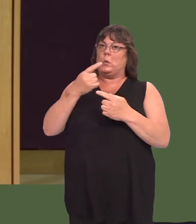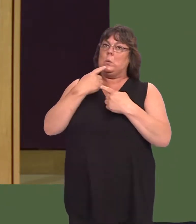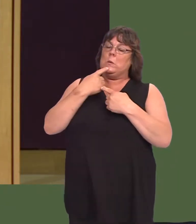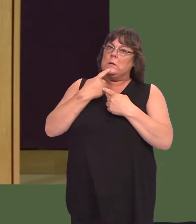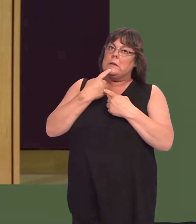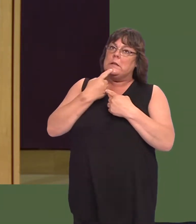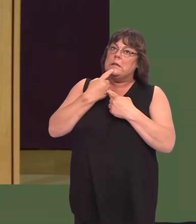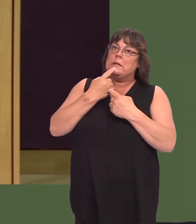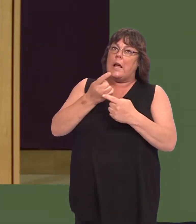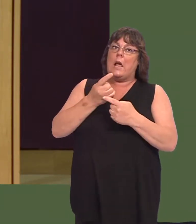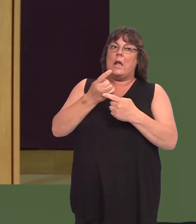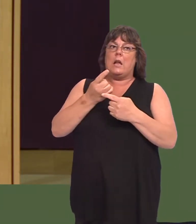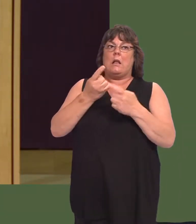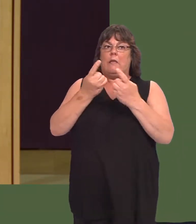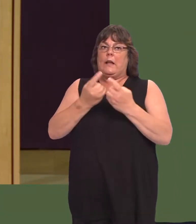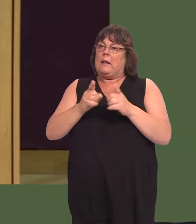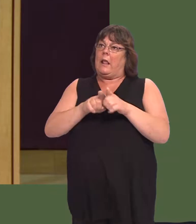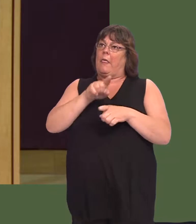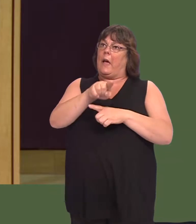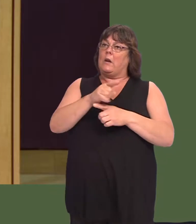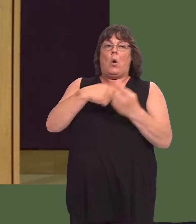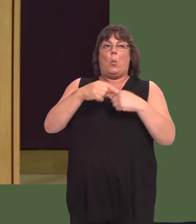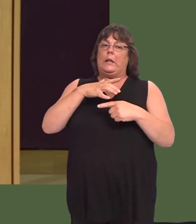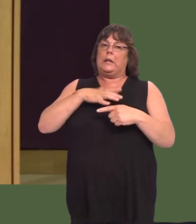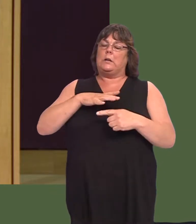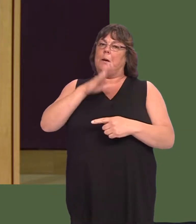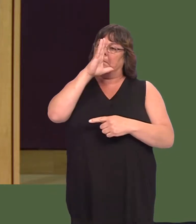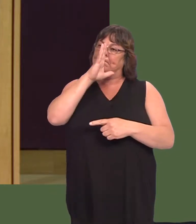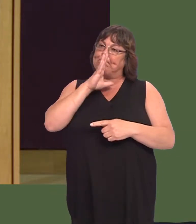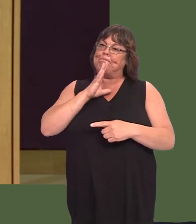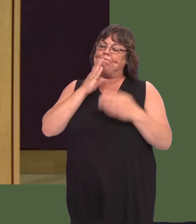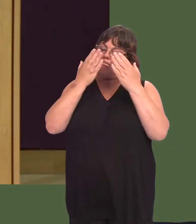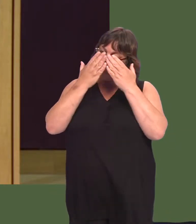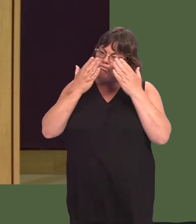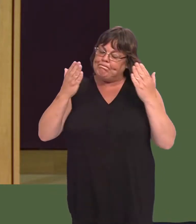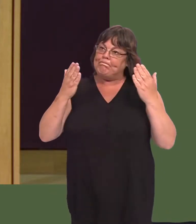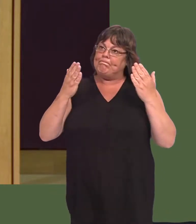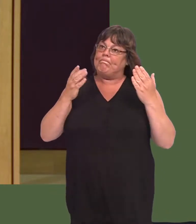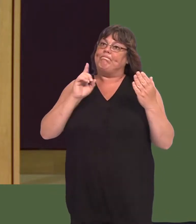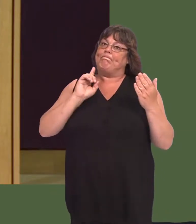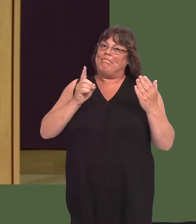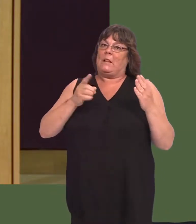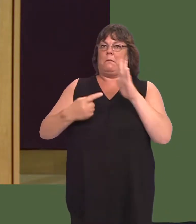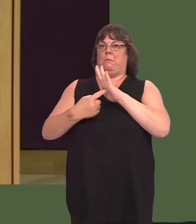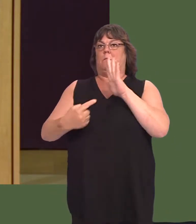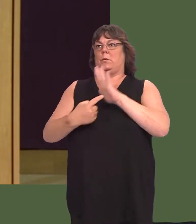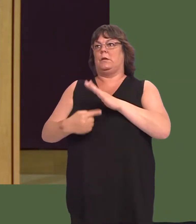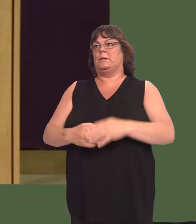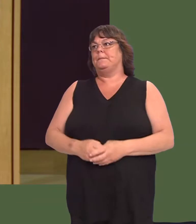kind to be used when sobriety in the way that we express ourselves is to be desired.